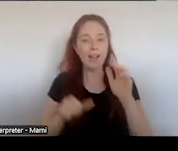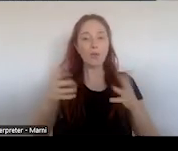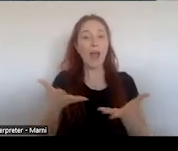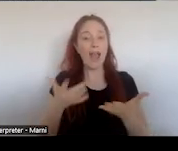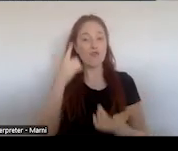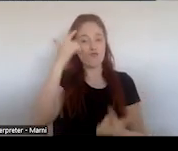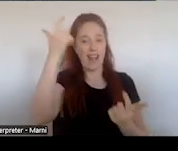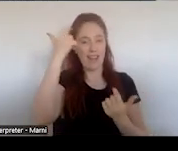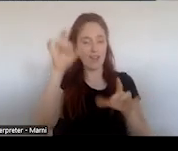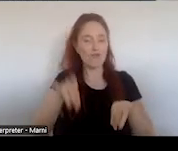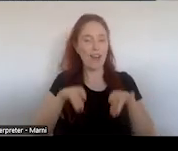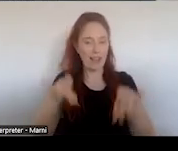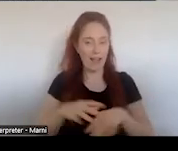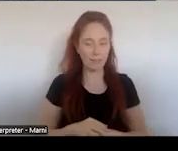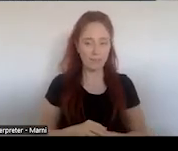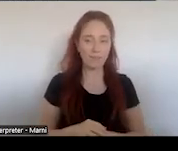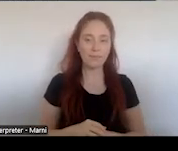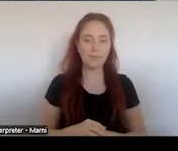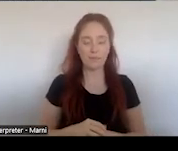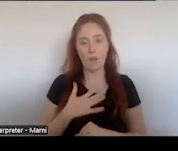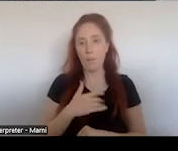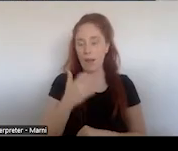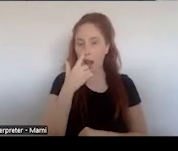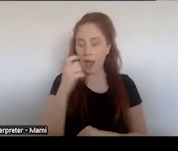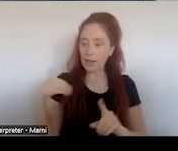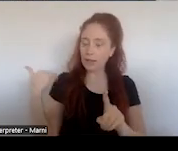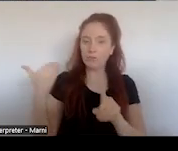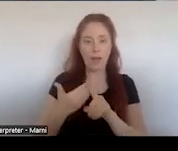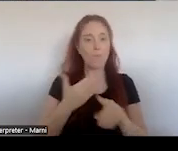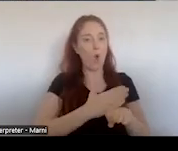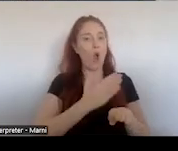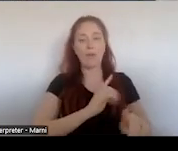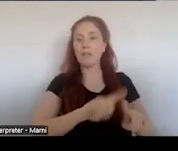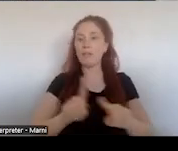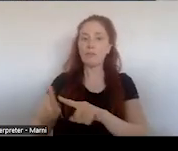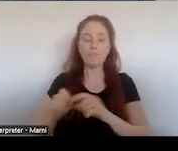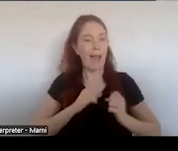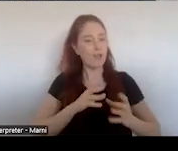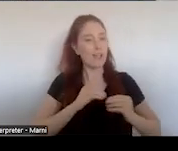great privilege of working with a collective of passionate and visionary leaders, government,